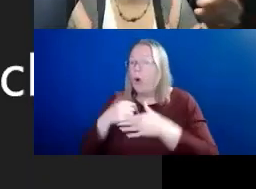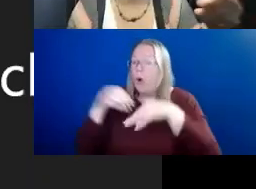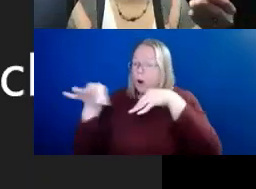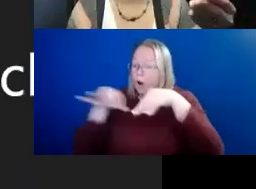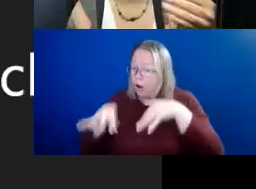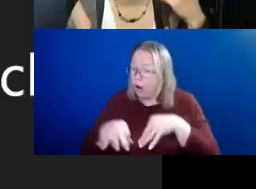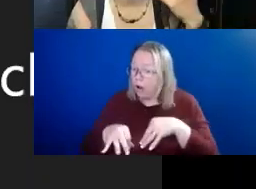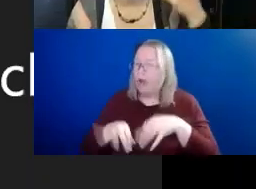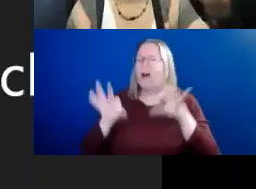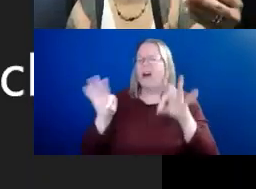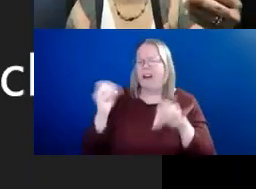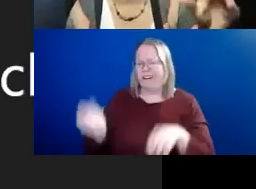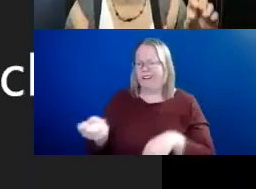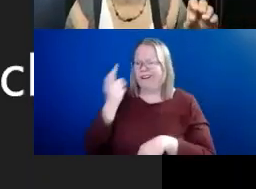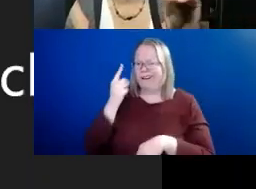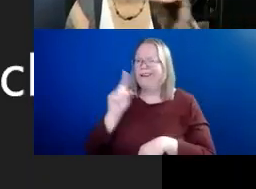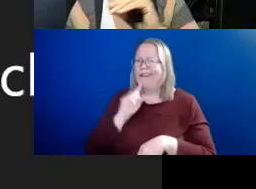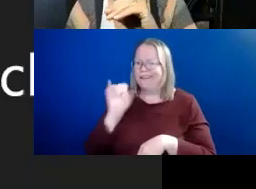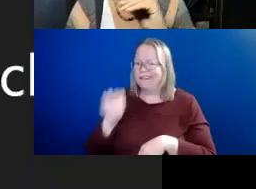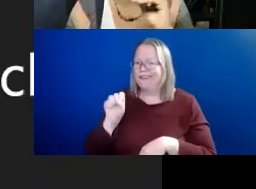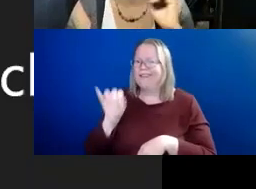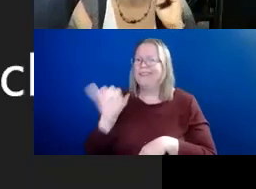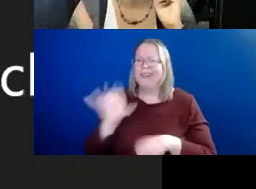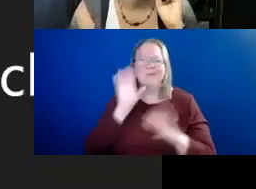describe what were the visuals under that were 13:27:37 most essential.